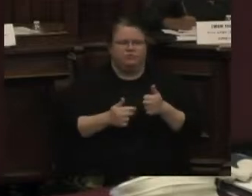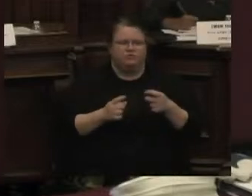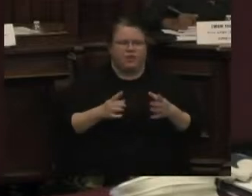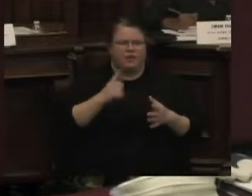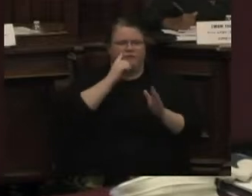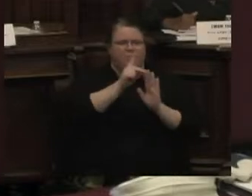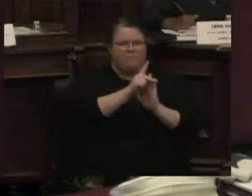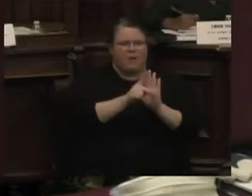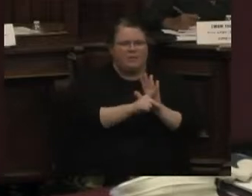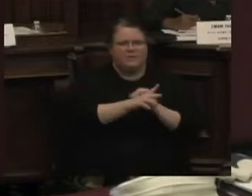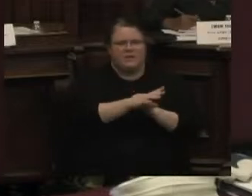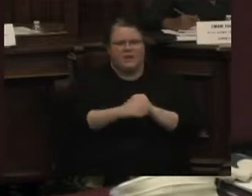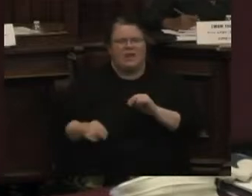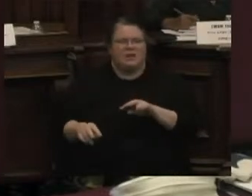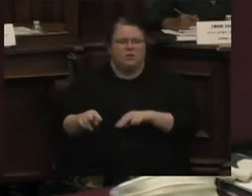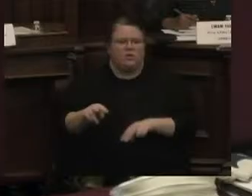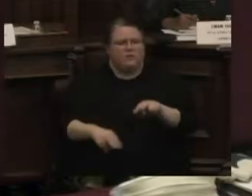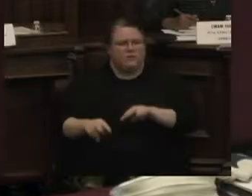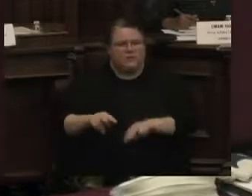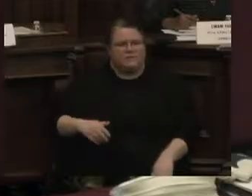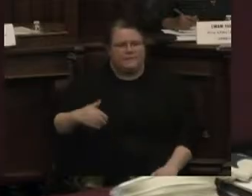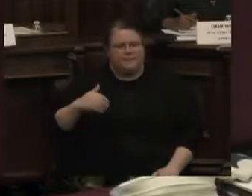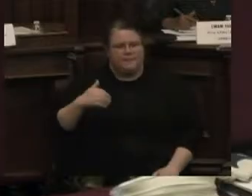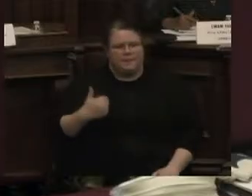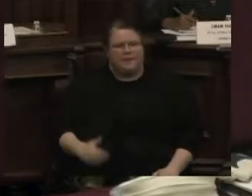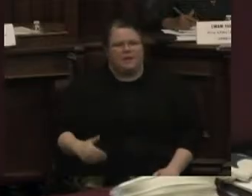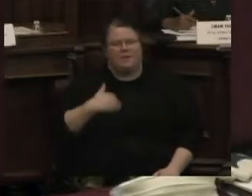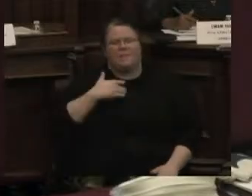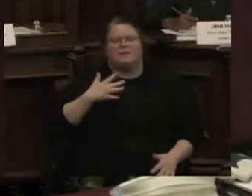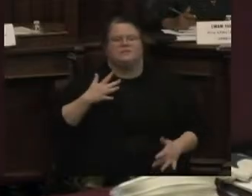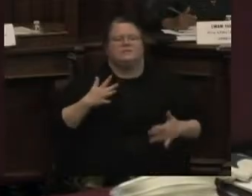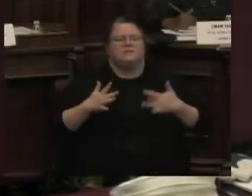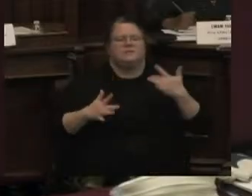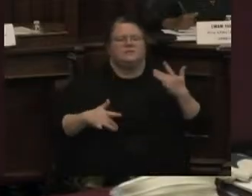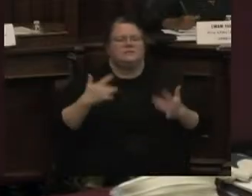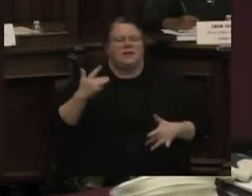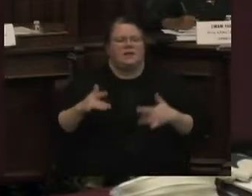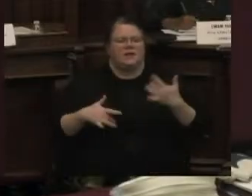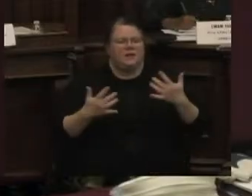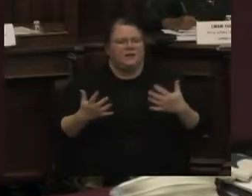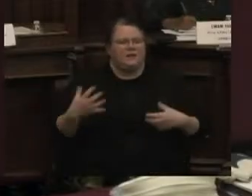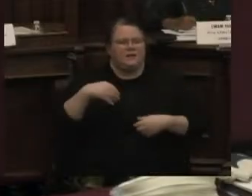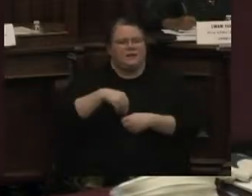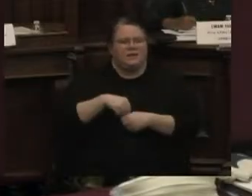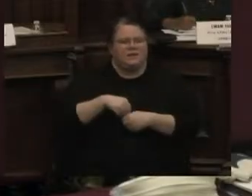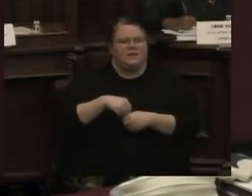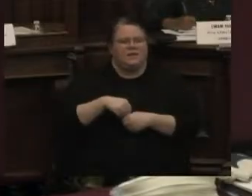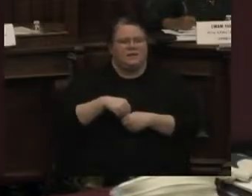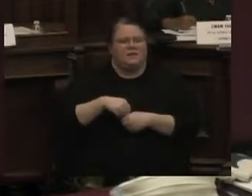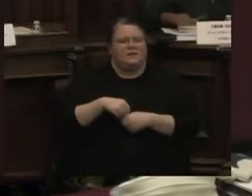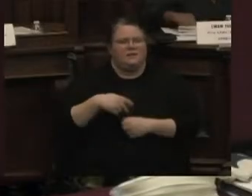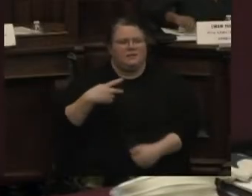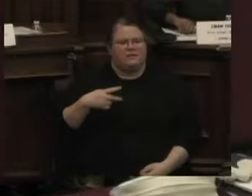Doctor Ashley Campbell. I serve as the interim director of